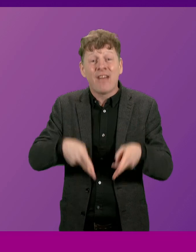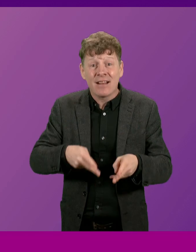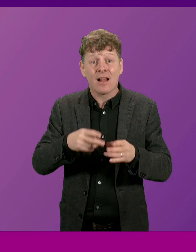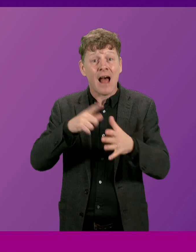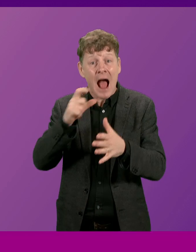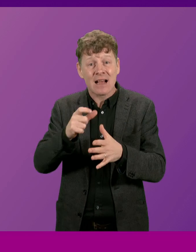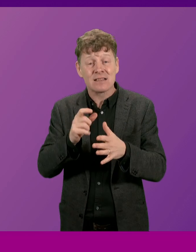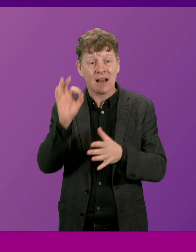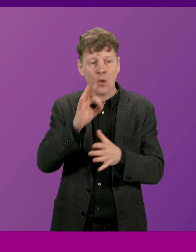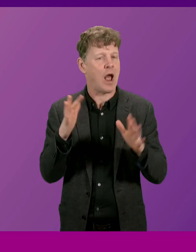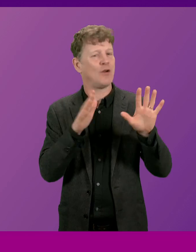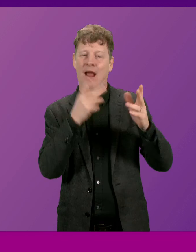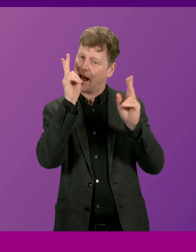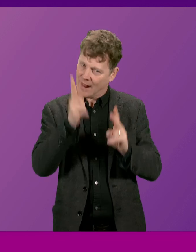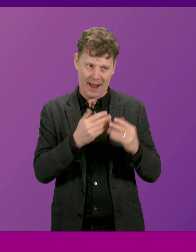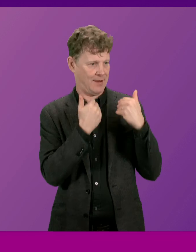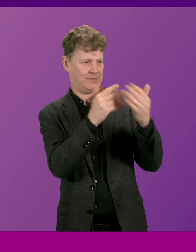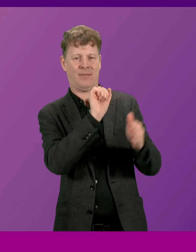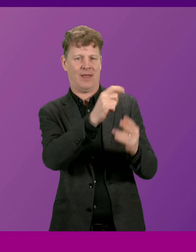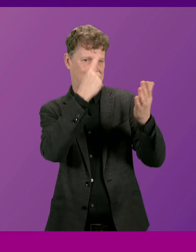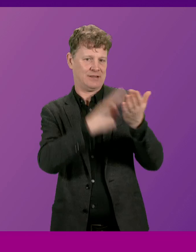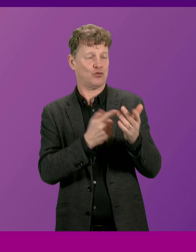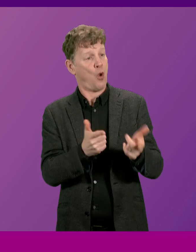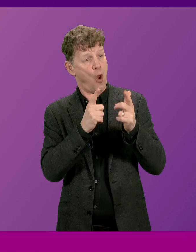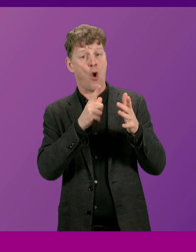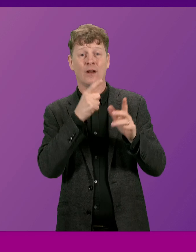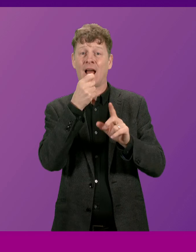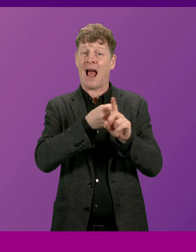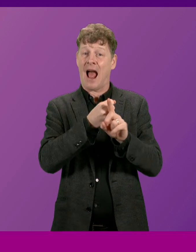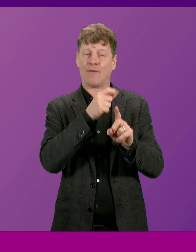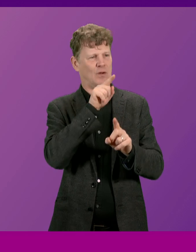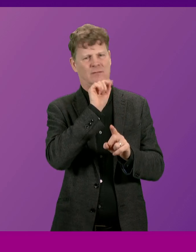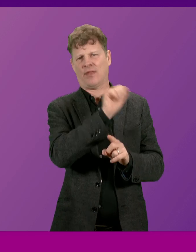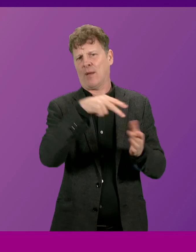on the Crown’s judgment, and the Lord Advocate has made clear her position on that. We will,